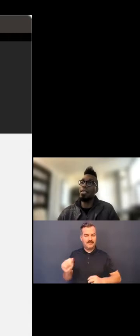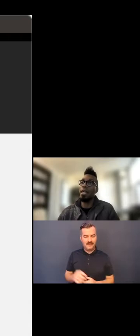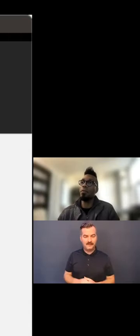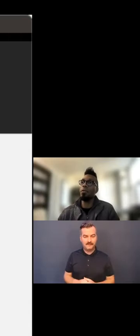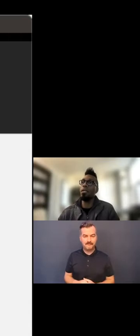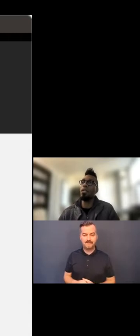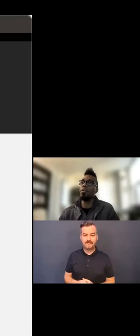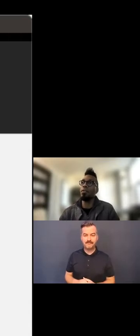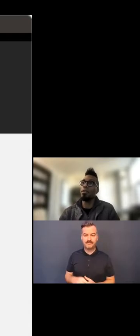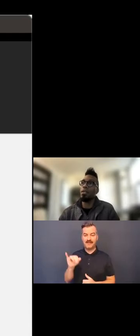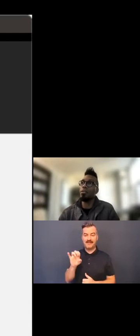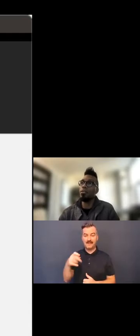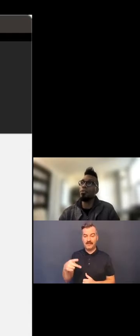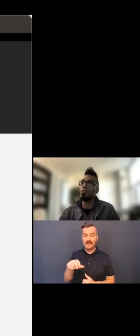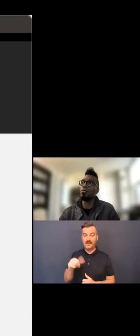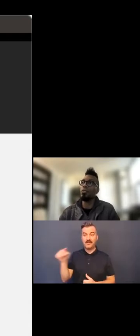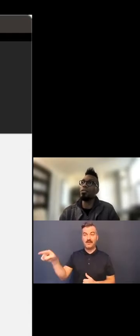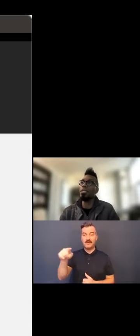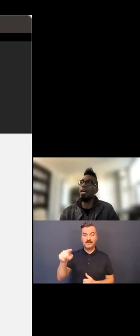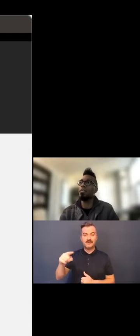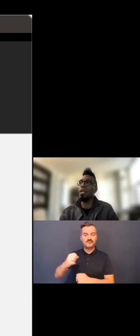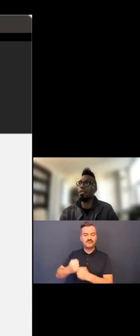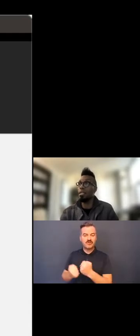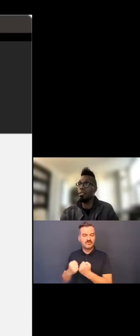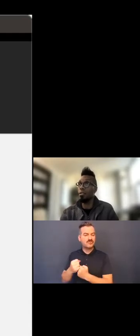in IEP and other institutional structures designed to make accessible